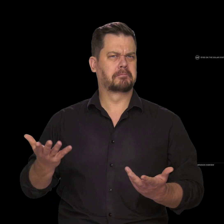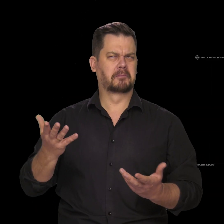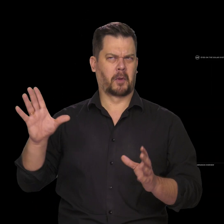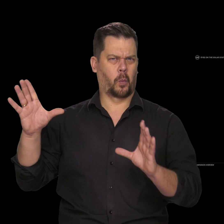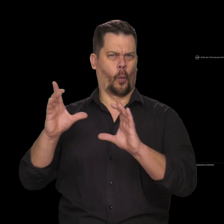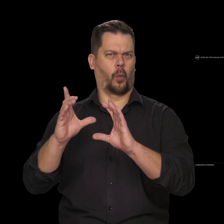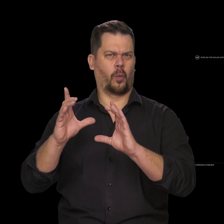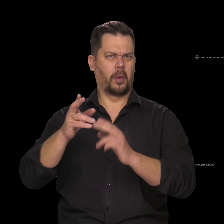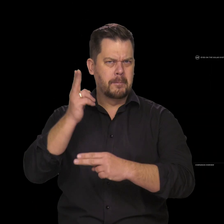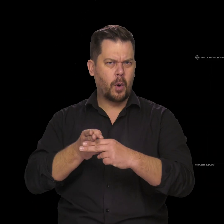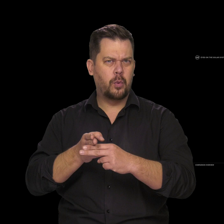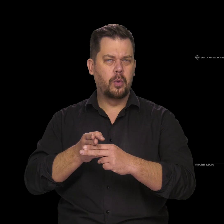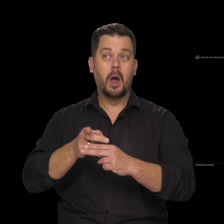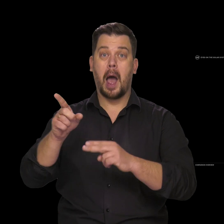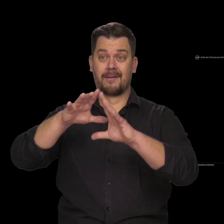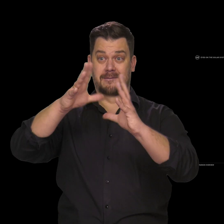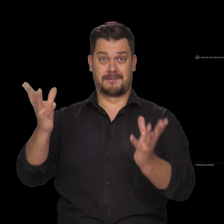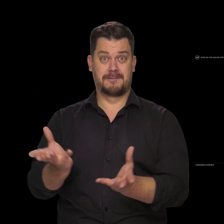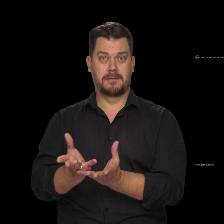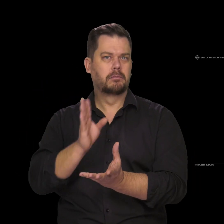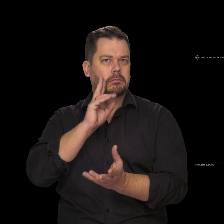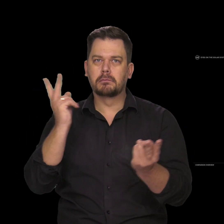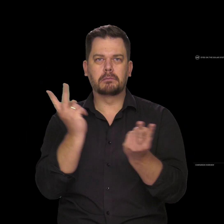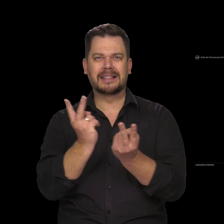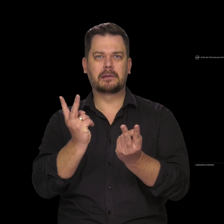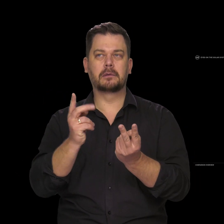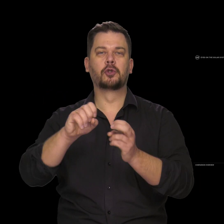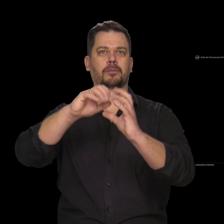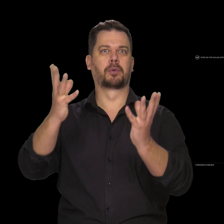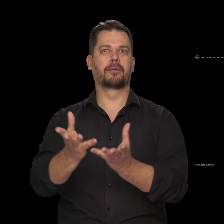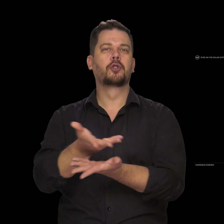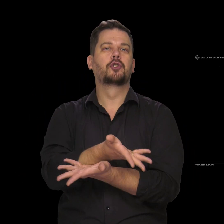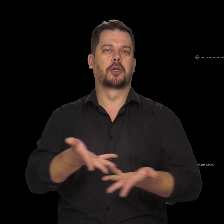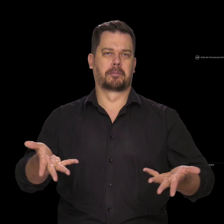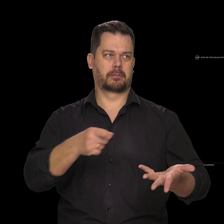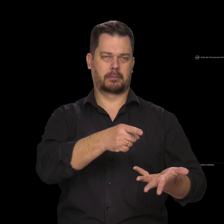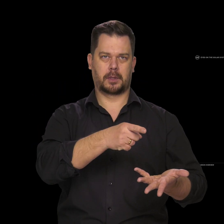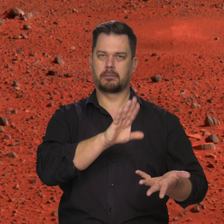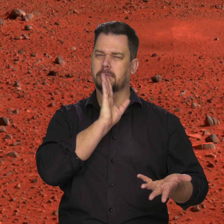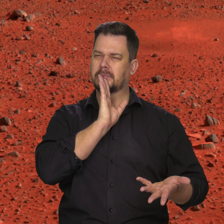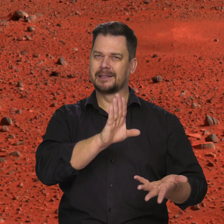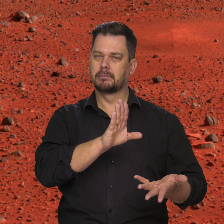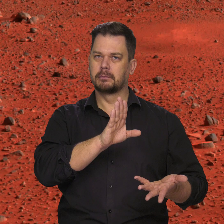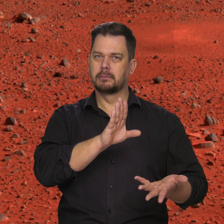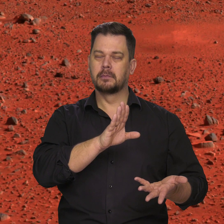Although it's smaller than Earth, its surface area is similar in size to the land surface area of Earth.